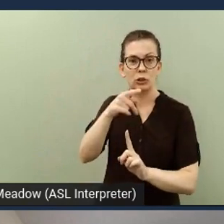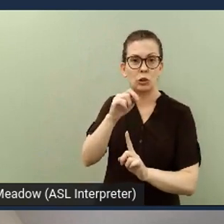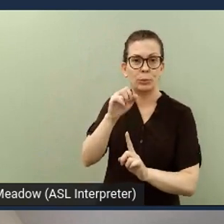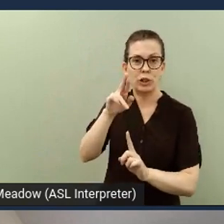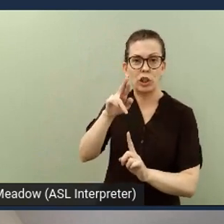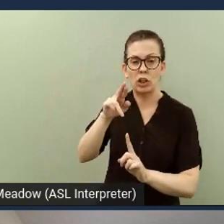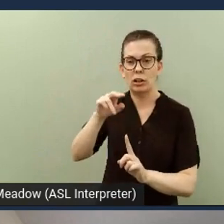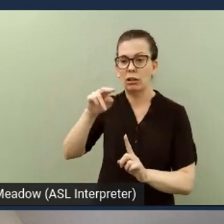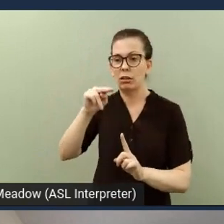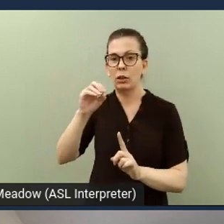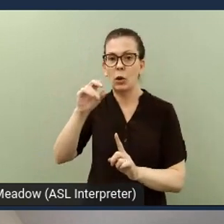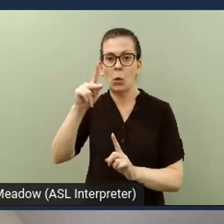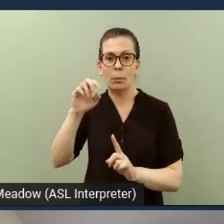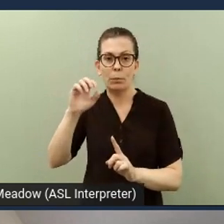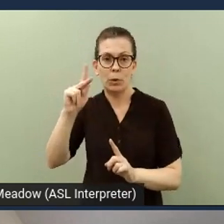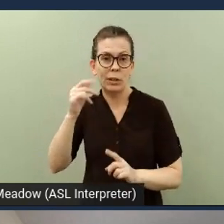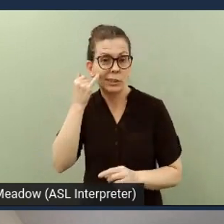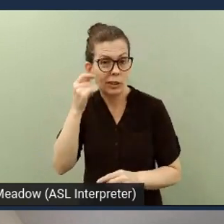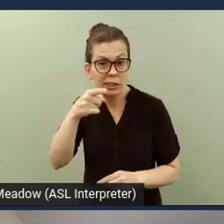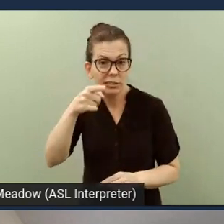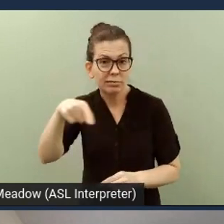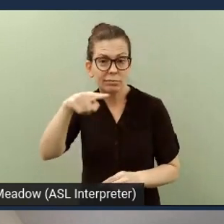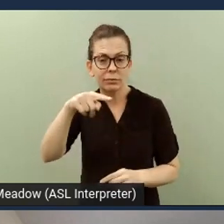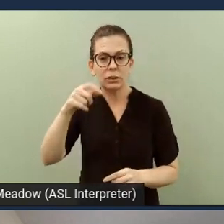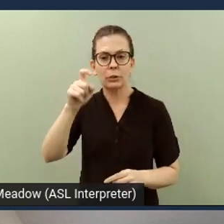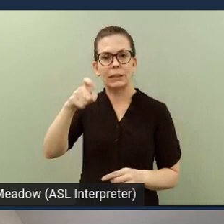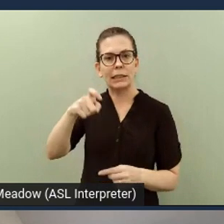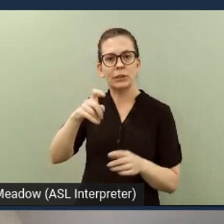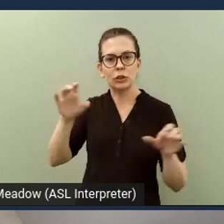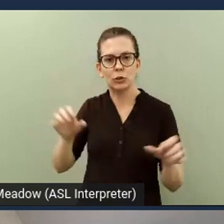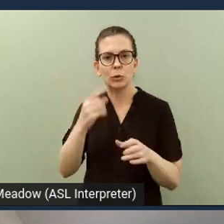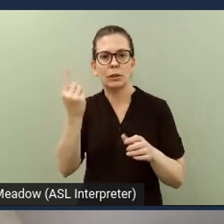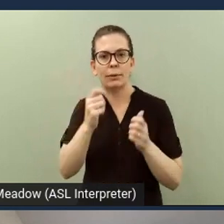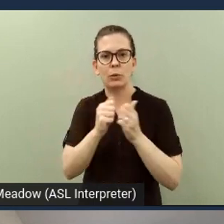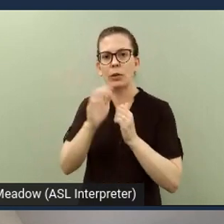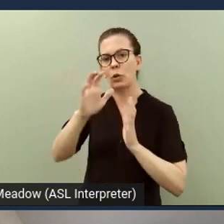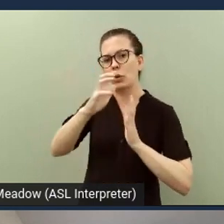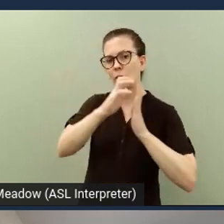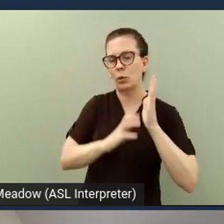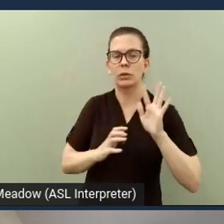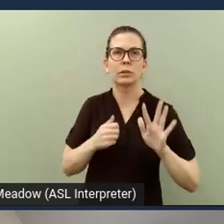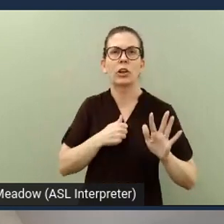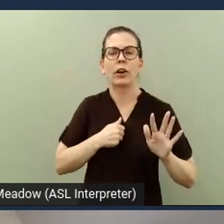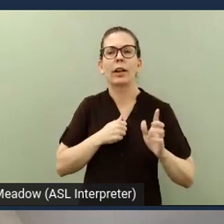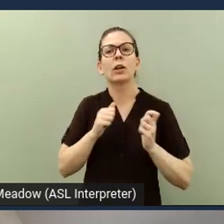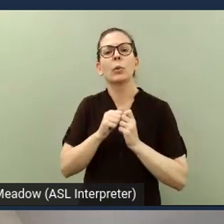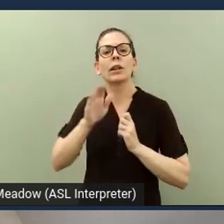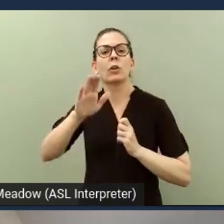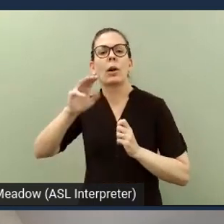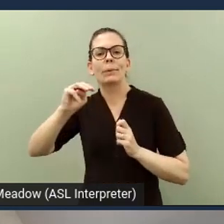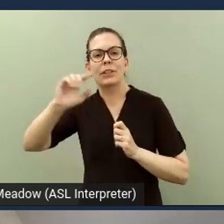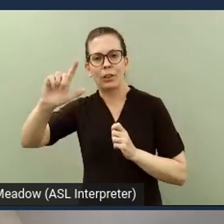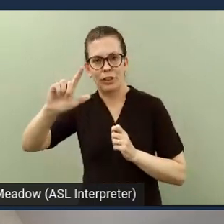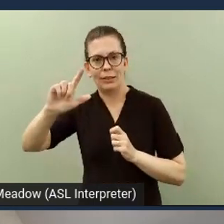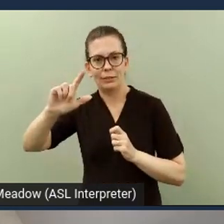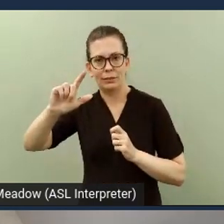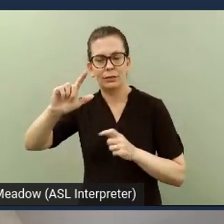So if you have needs to, well do something with your code, sorry, do something with your machine learning algorithms